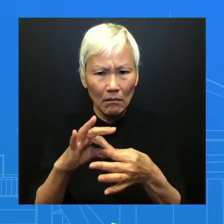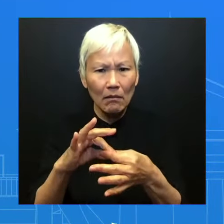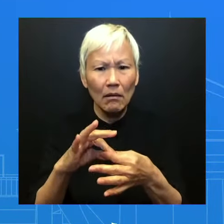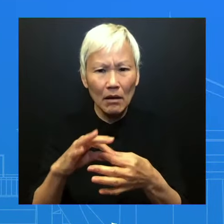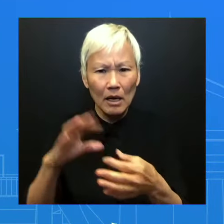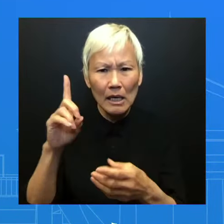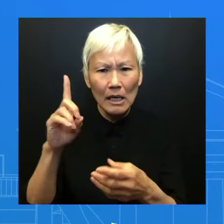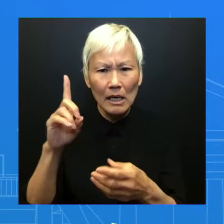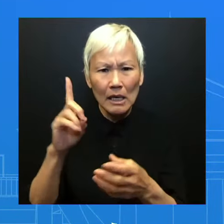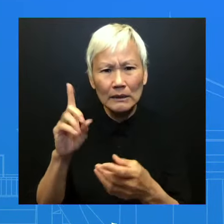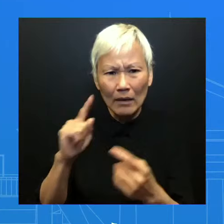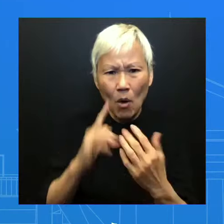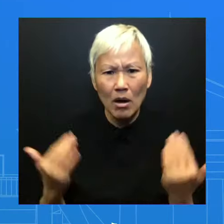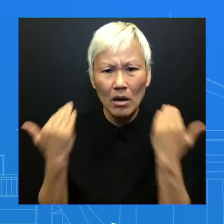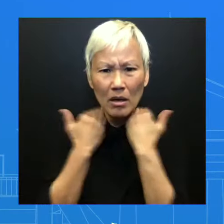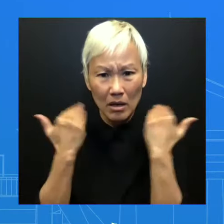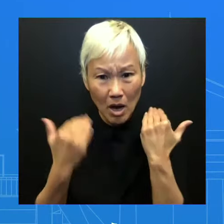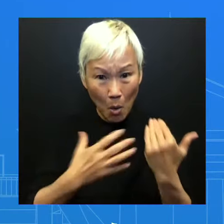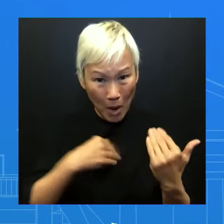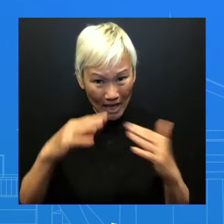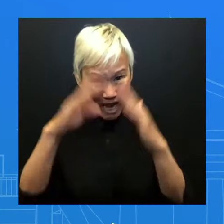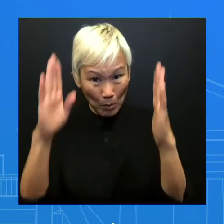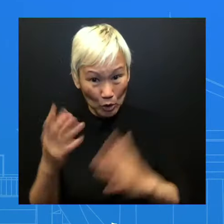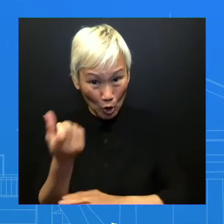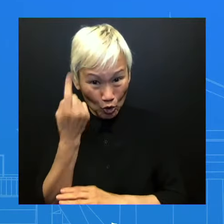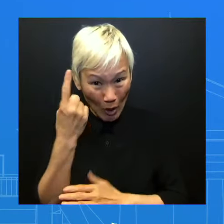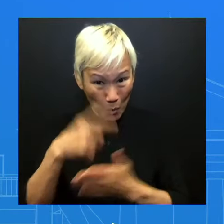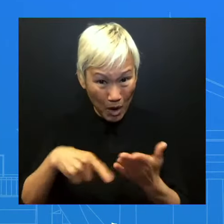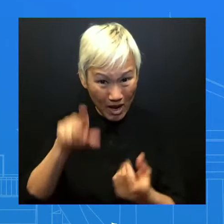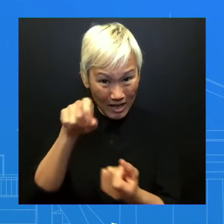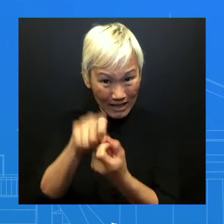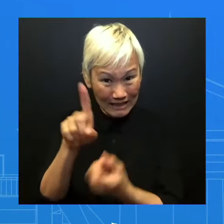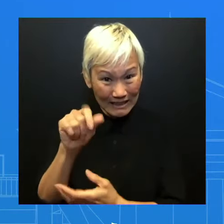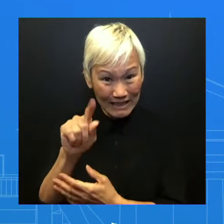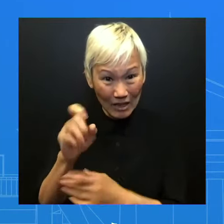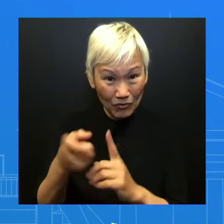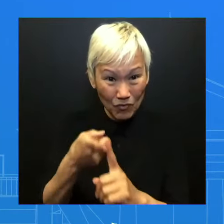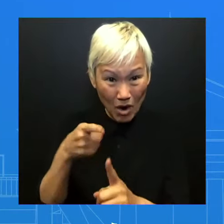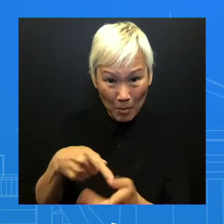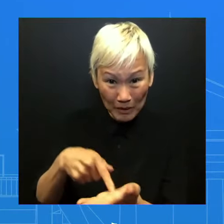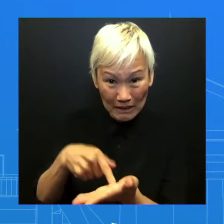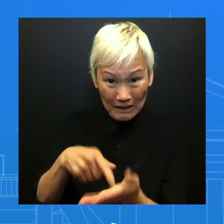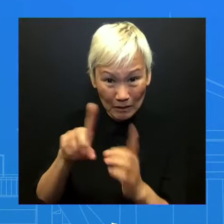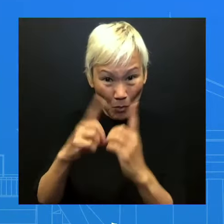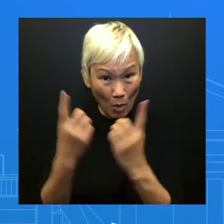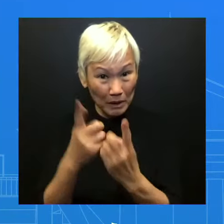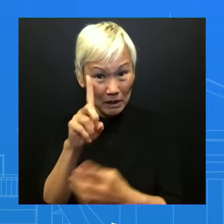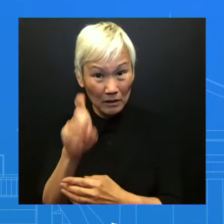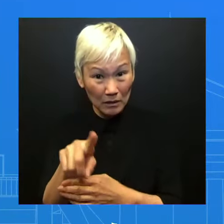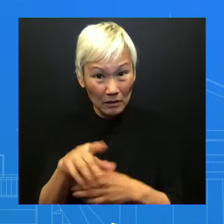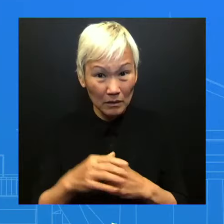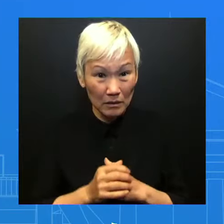from Treasury of what that date could be? Ms. Jean-Pierre: No, we have not. That's something for -- that's something for the Treasury Department.